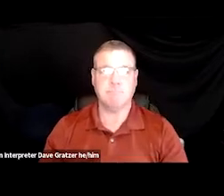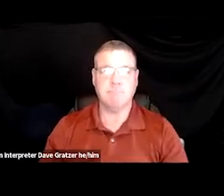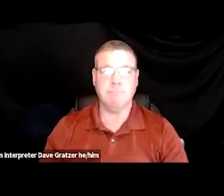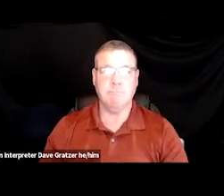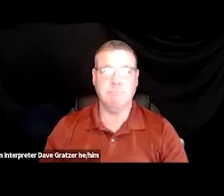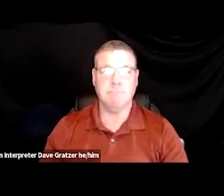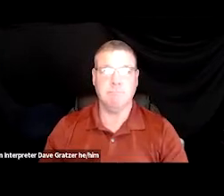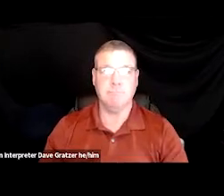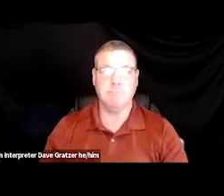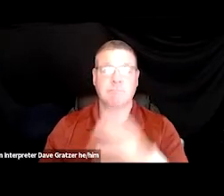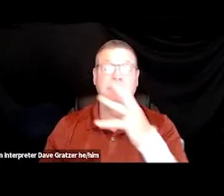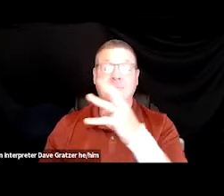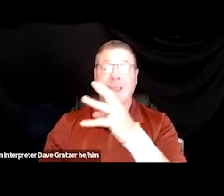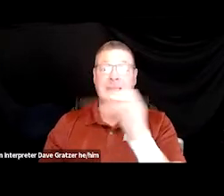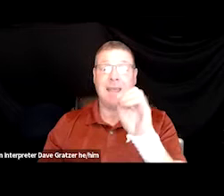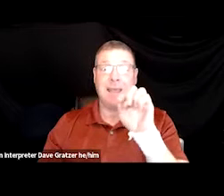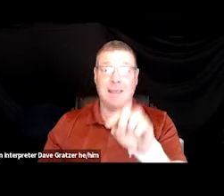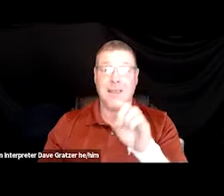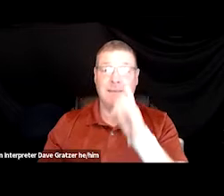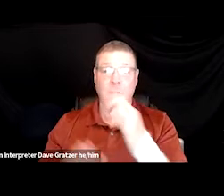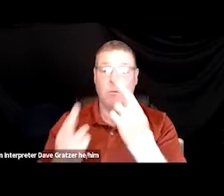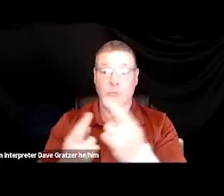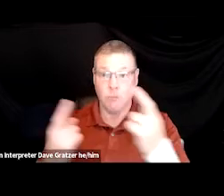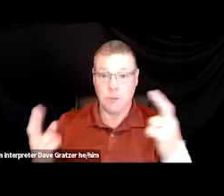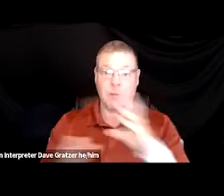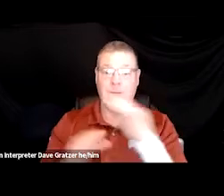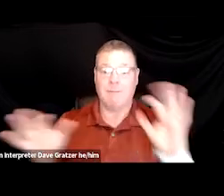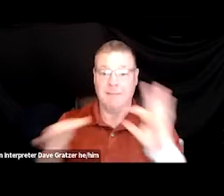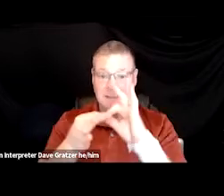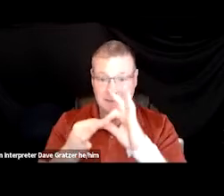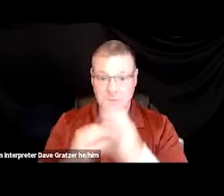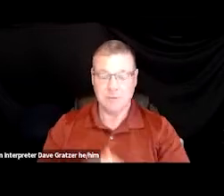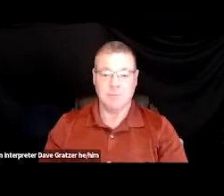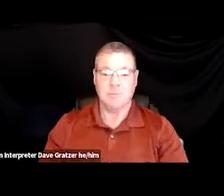Okay, and this slide is just on resources and linkages in Texas.